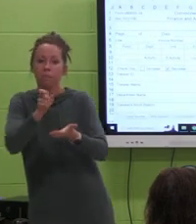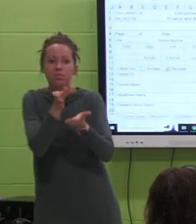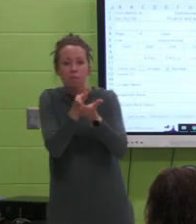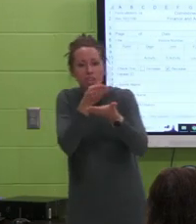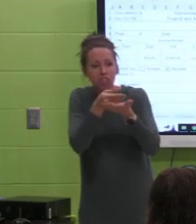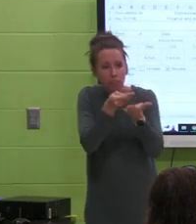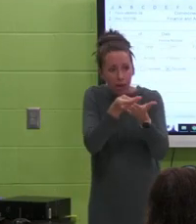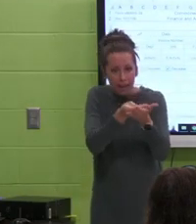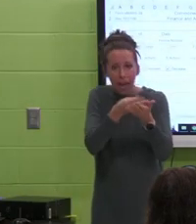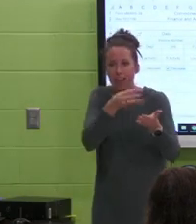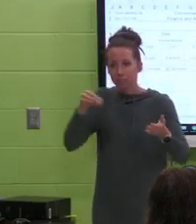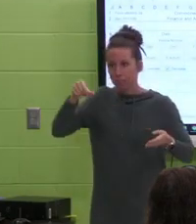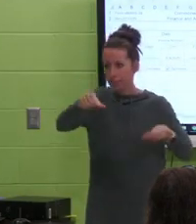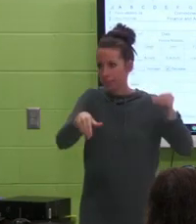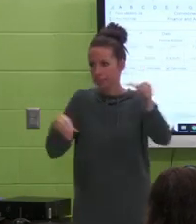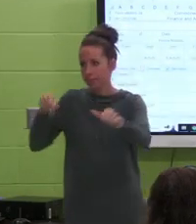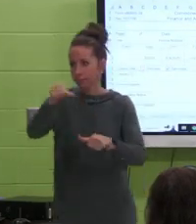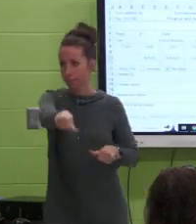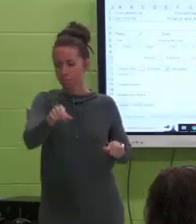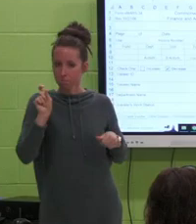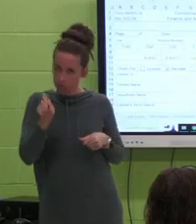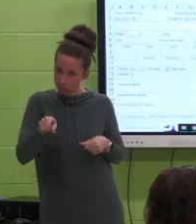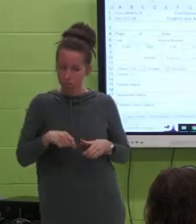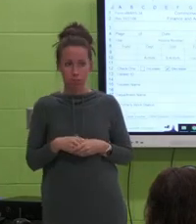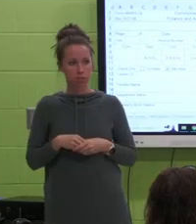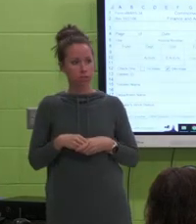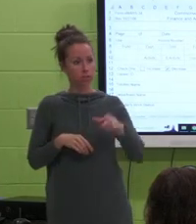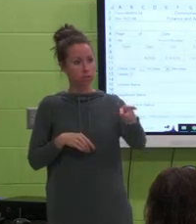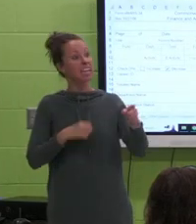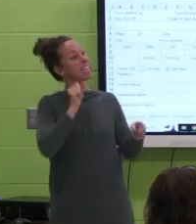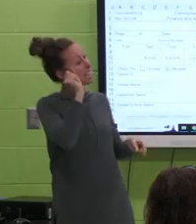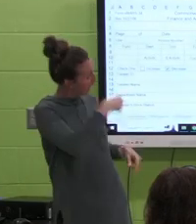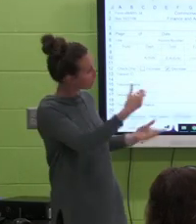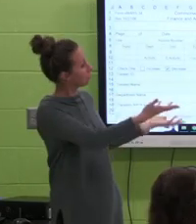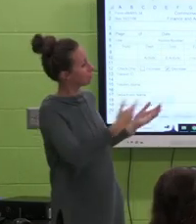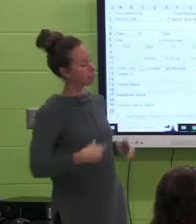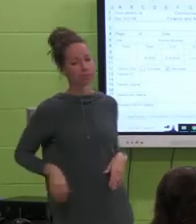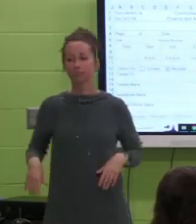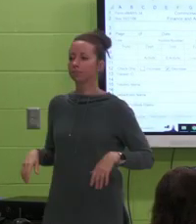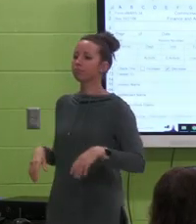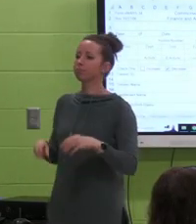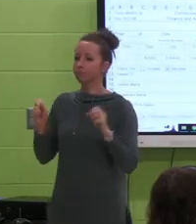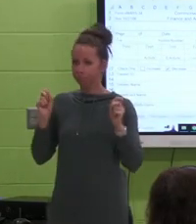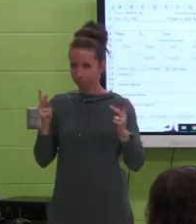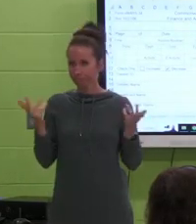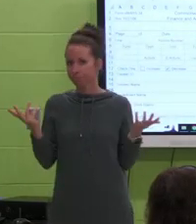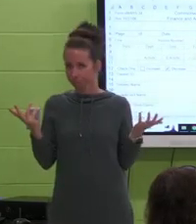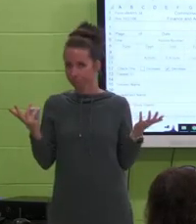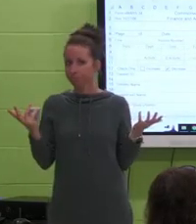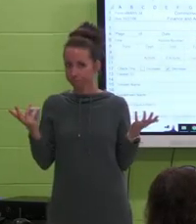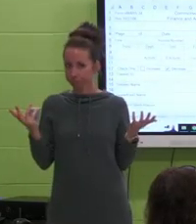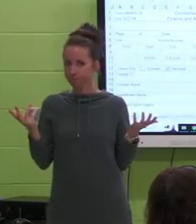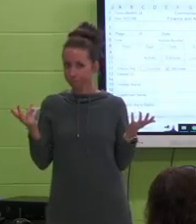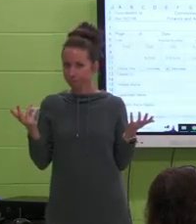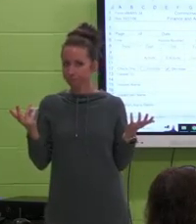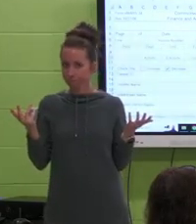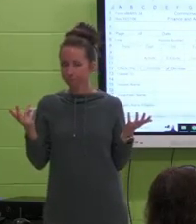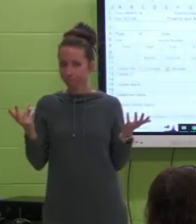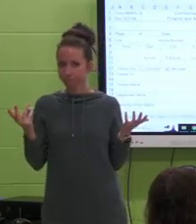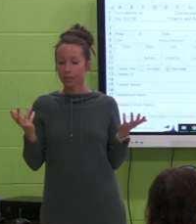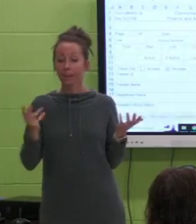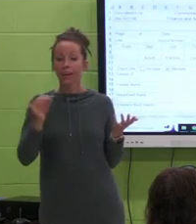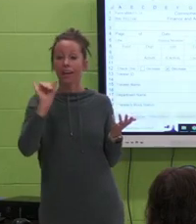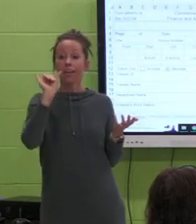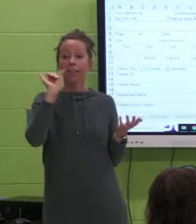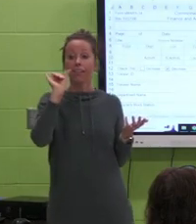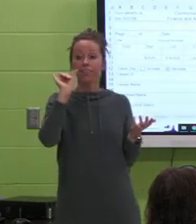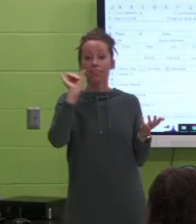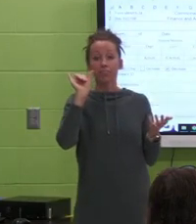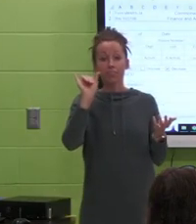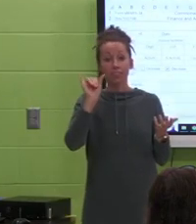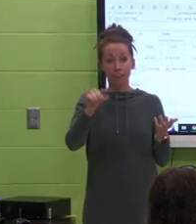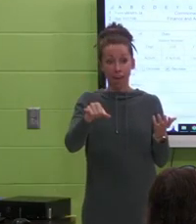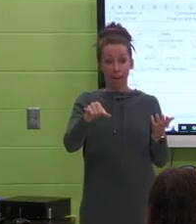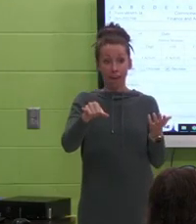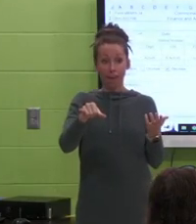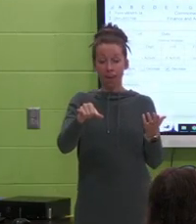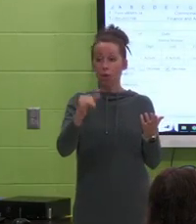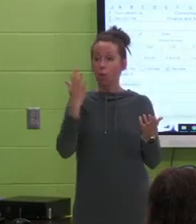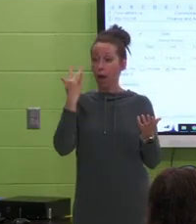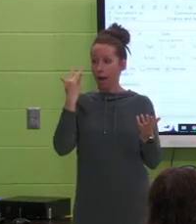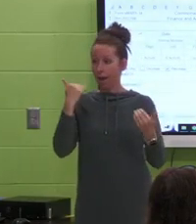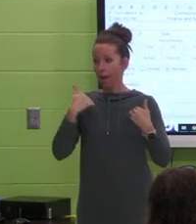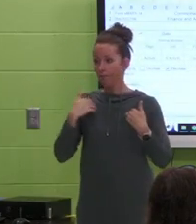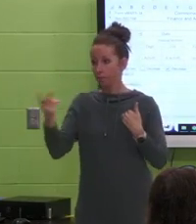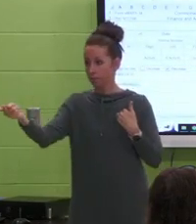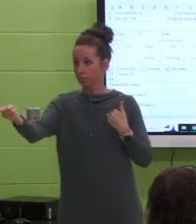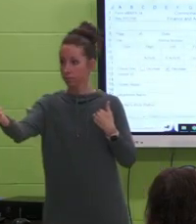and we need to spend it okay so so that that that fund is why we have Marshall and Kelly because if